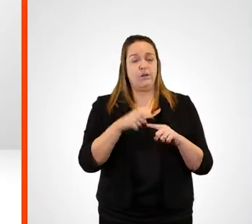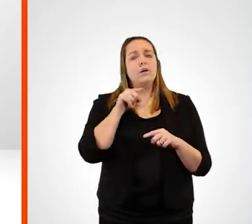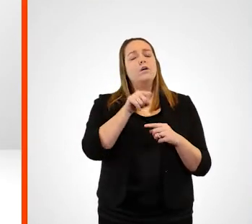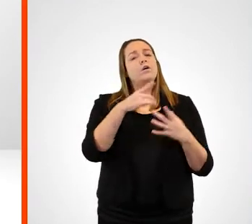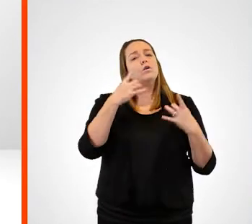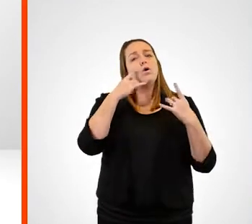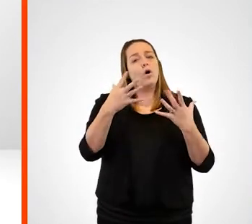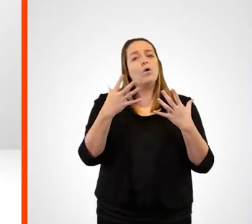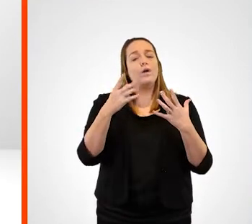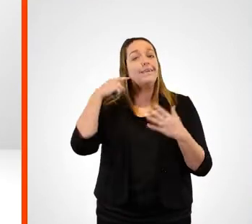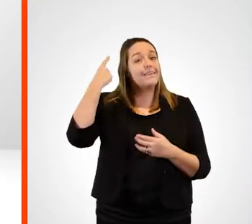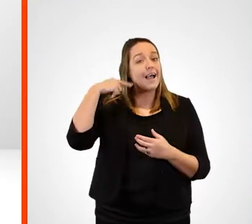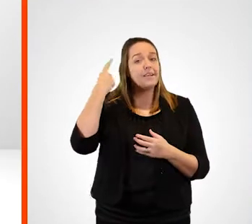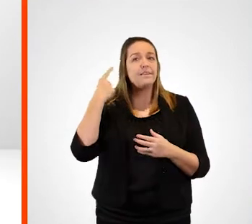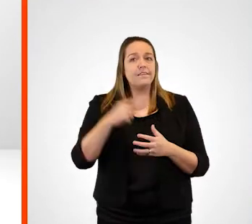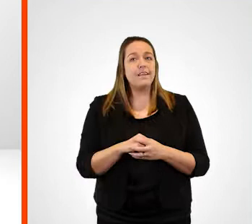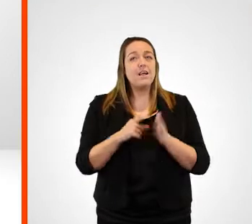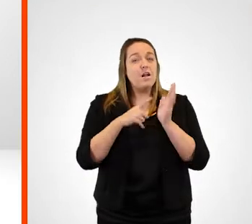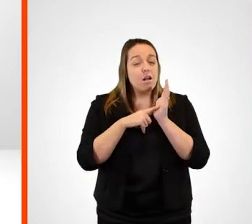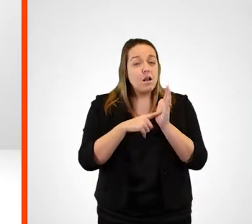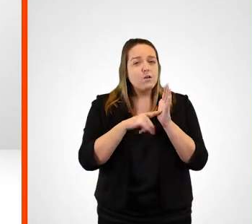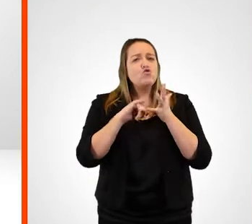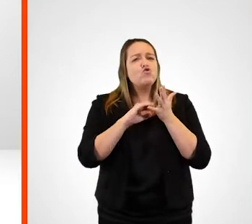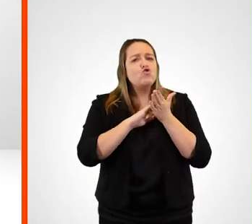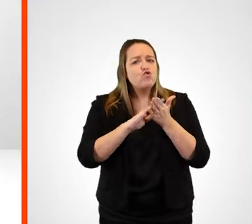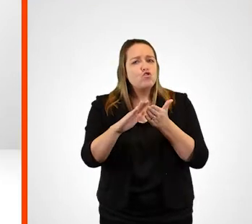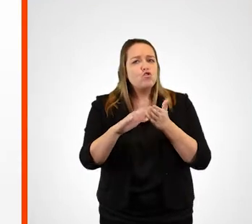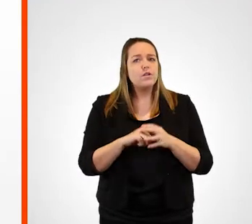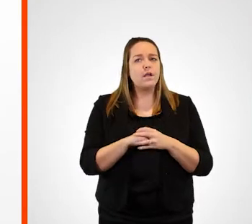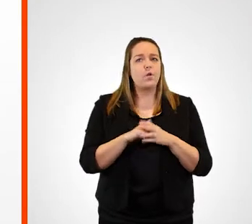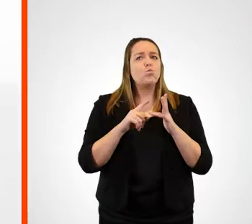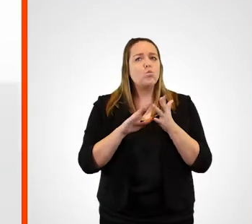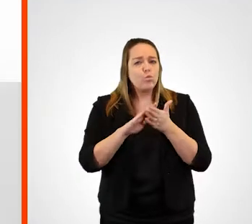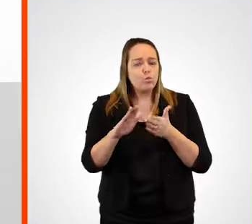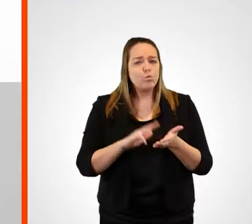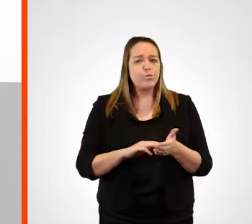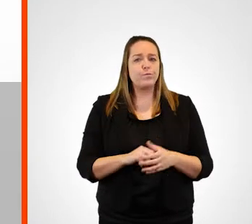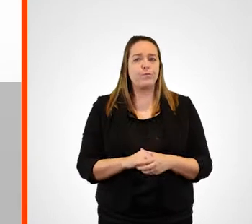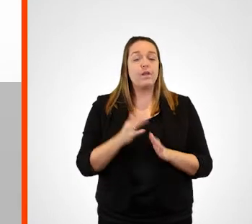represents the sounds "l", "sh" and "w", so again three sounds that are produced